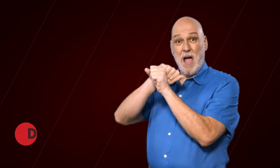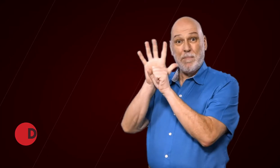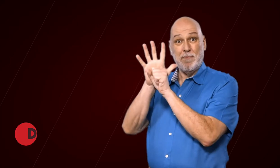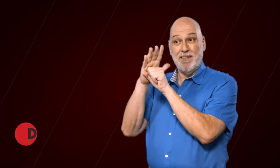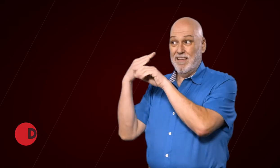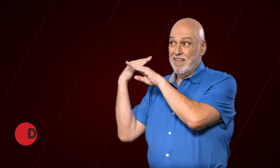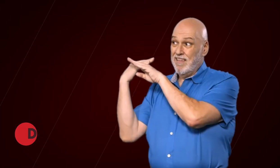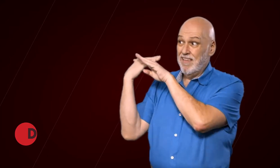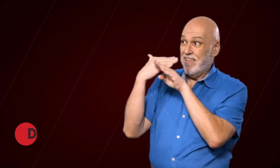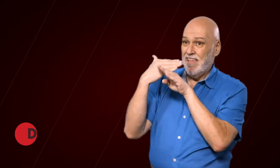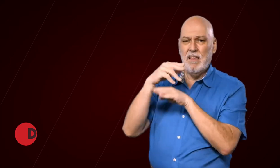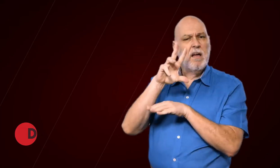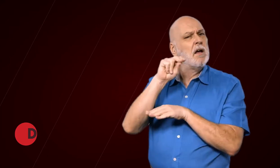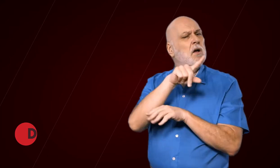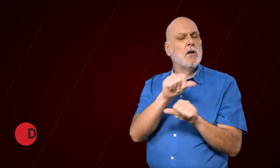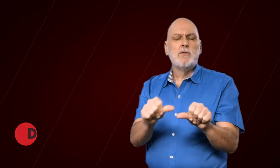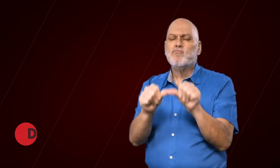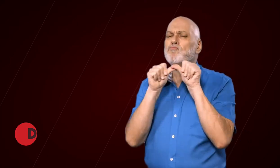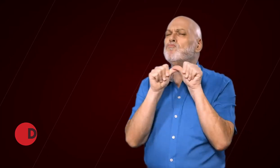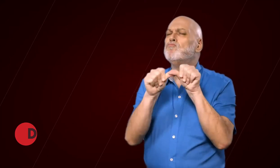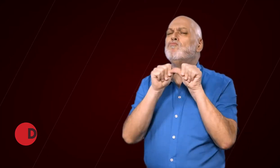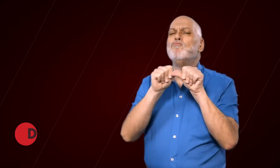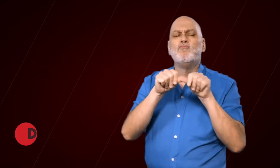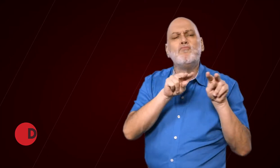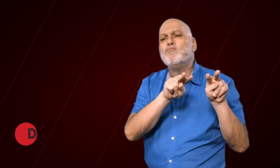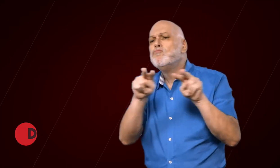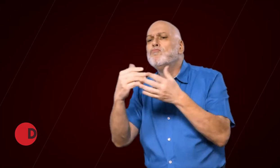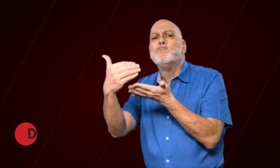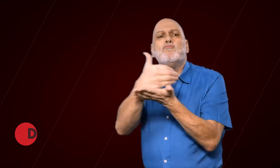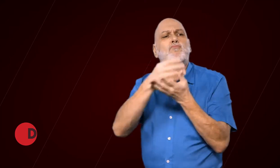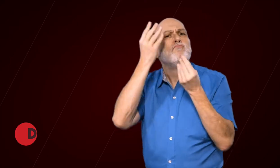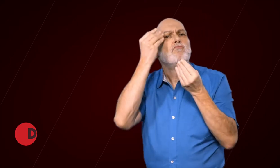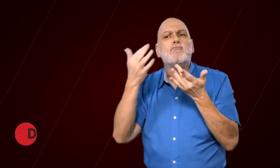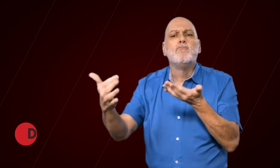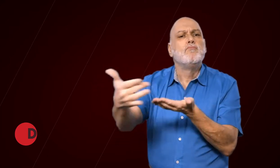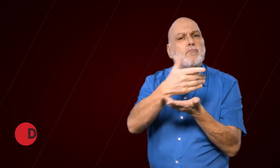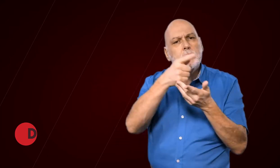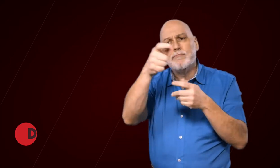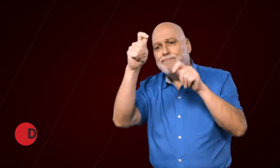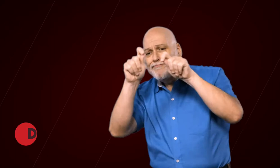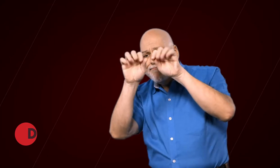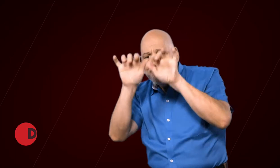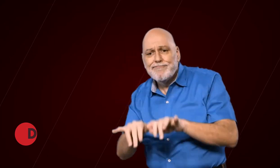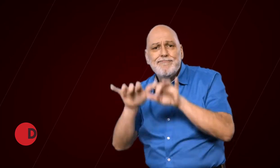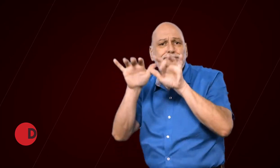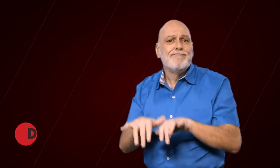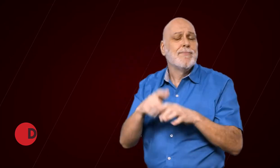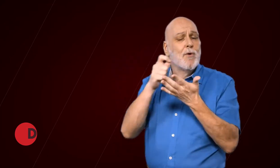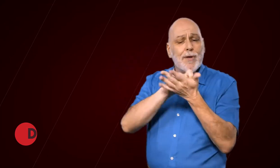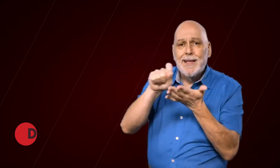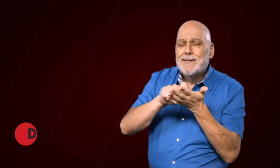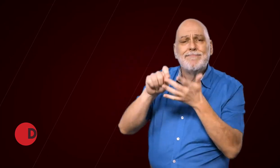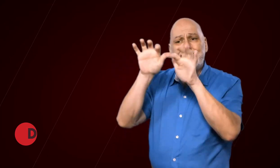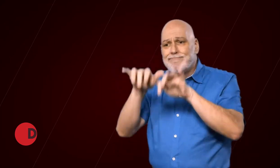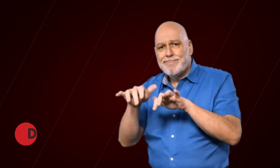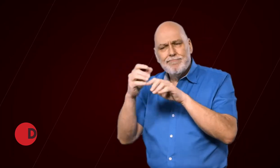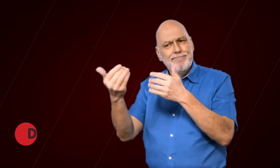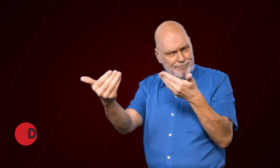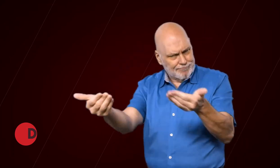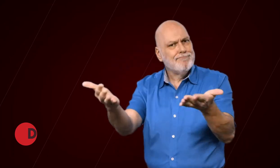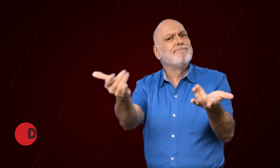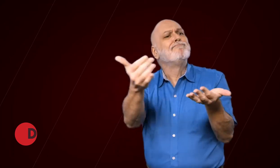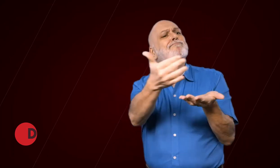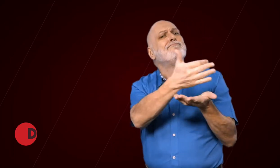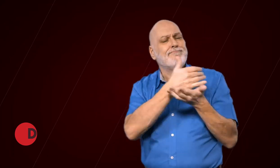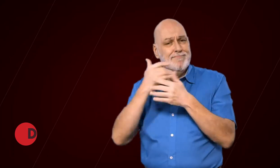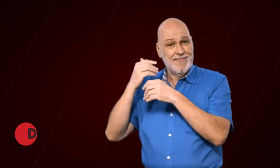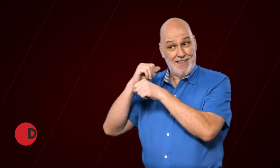no matter the COVID-19 pandemic.